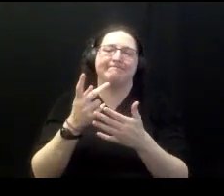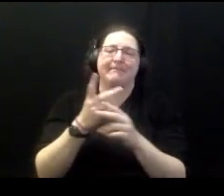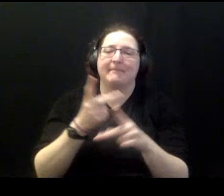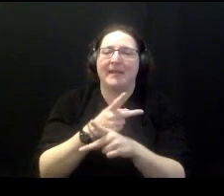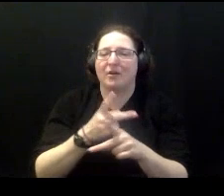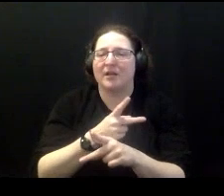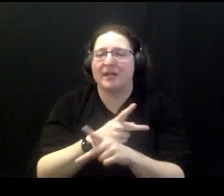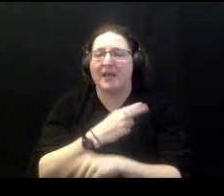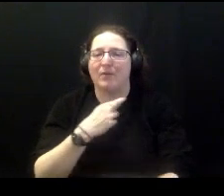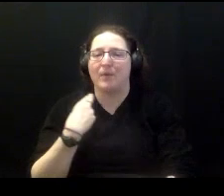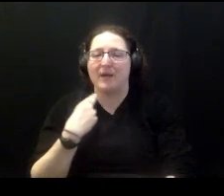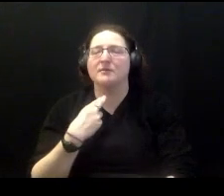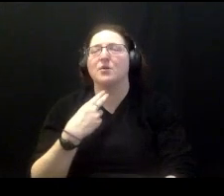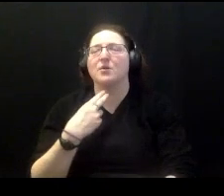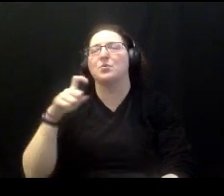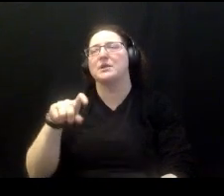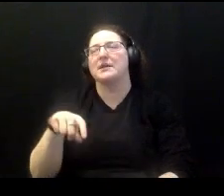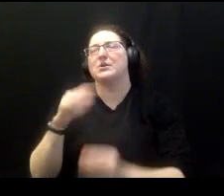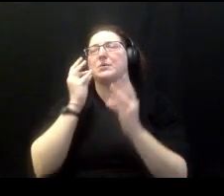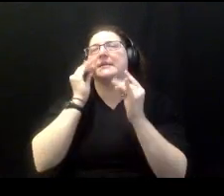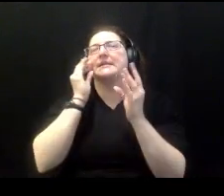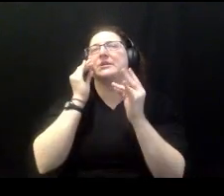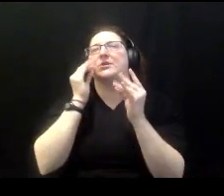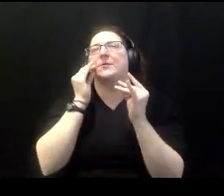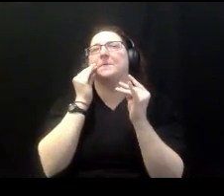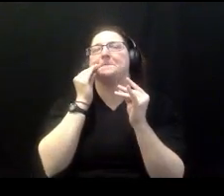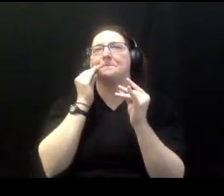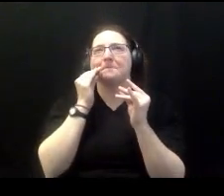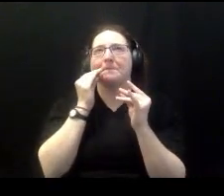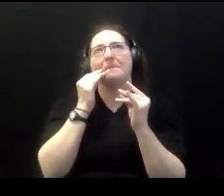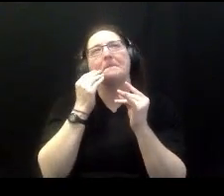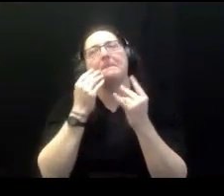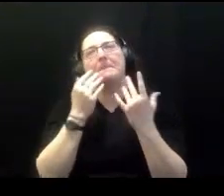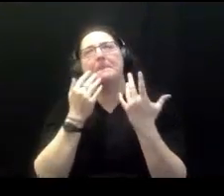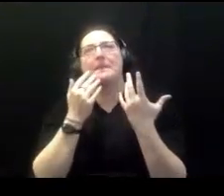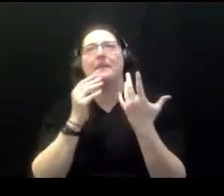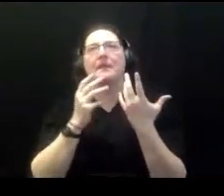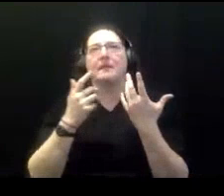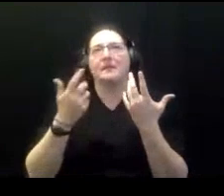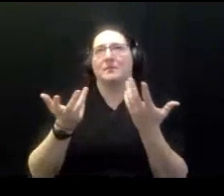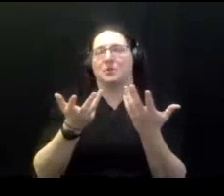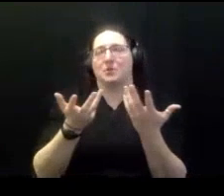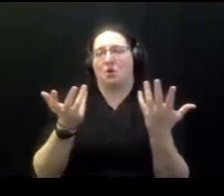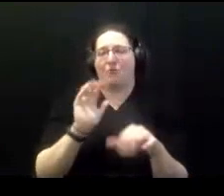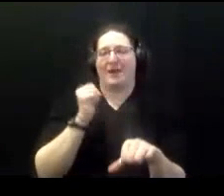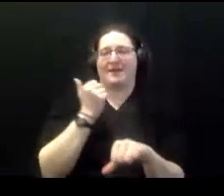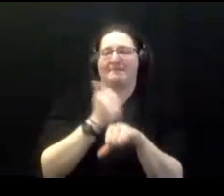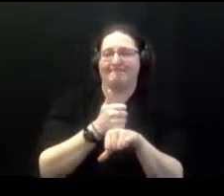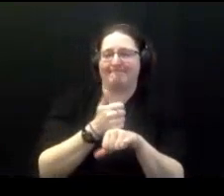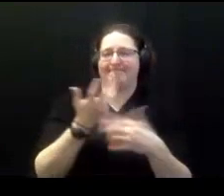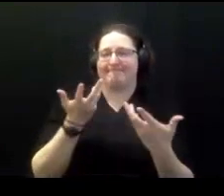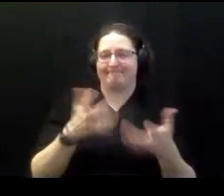to consider what measures might already be in place in order to reduce the risk posed